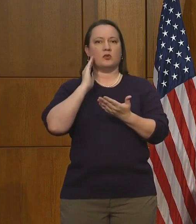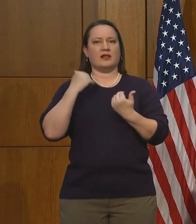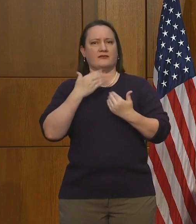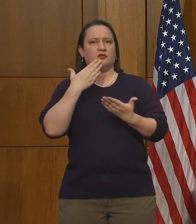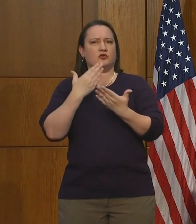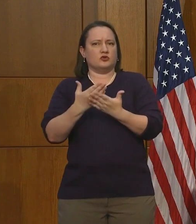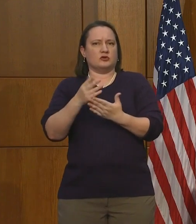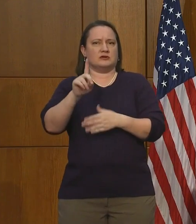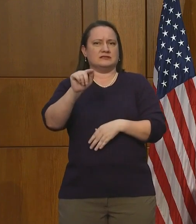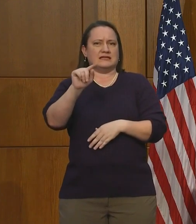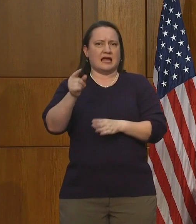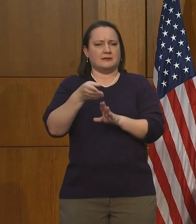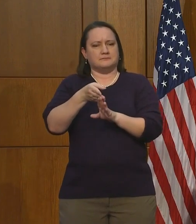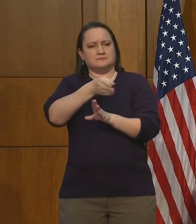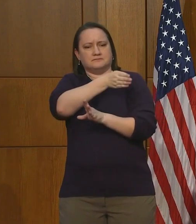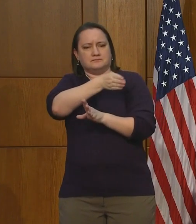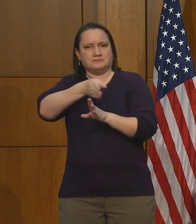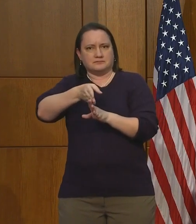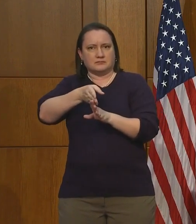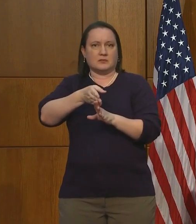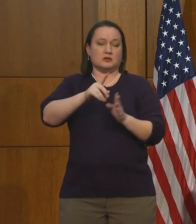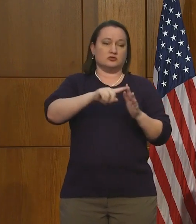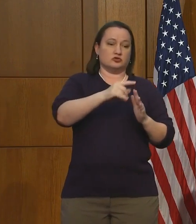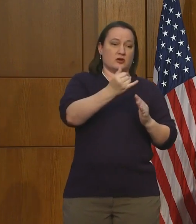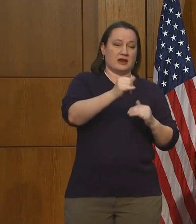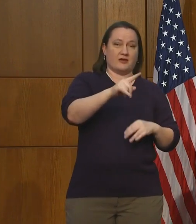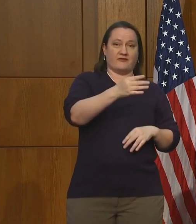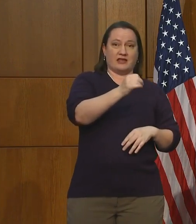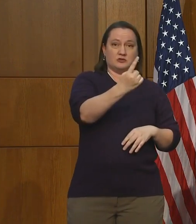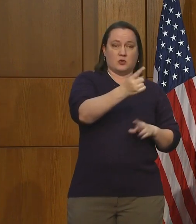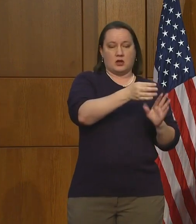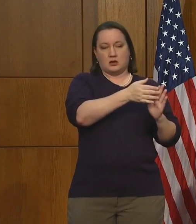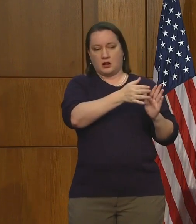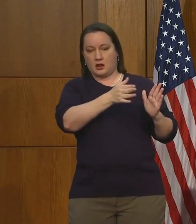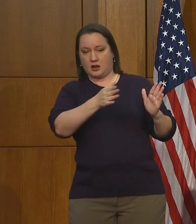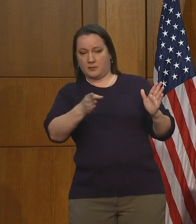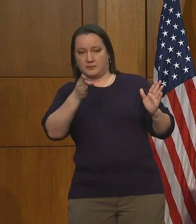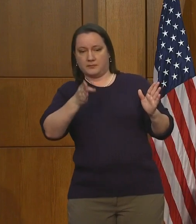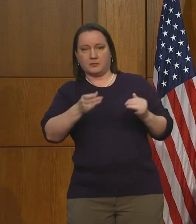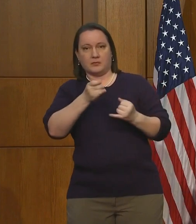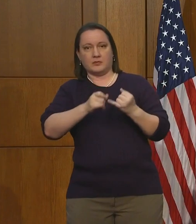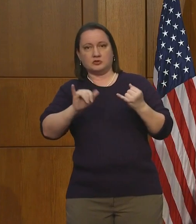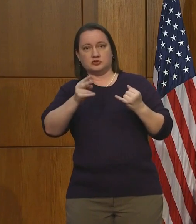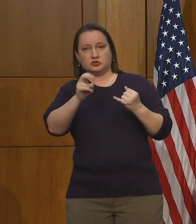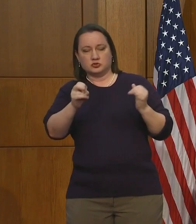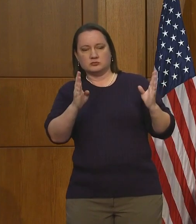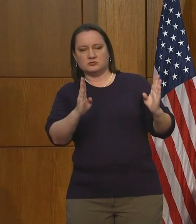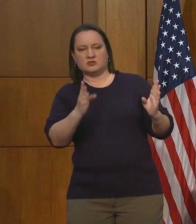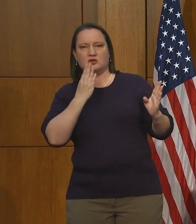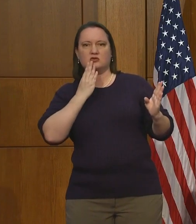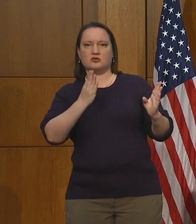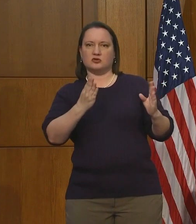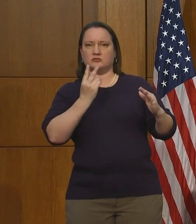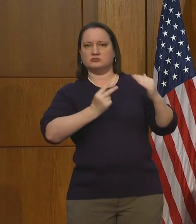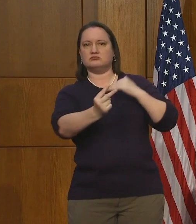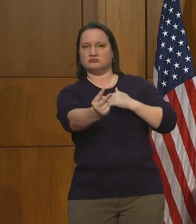REVENUES WILL HAVE SOME DATA POINTS. THAT WE CAN YOU TO GIVE REALISTIC VIEW OF GOING FOR YOU